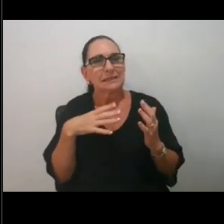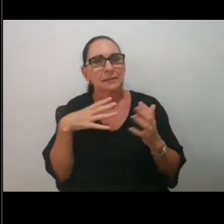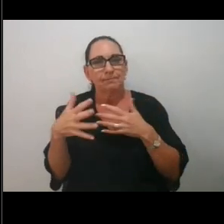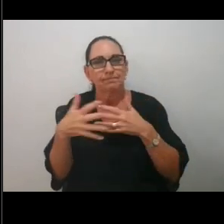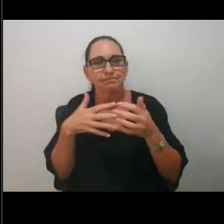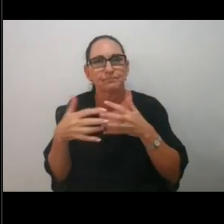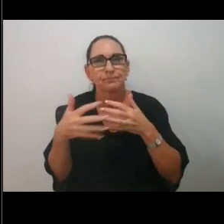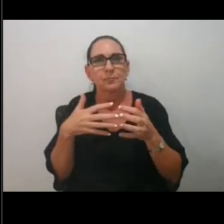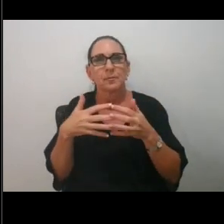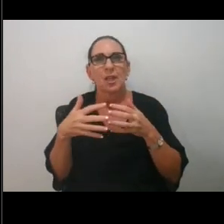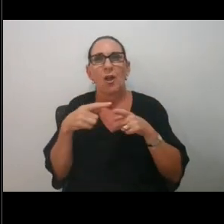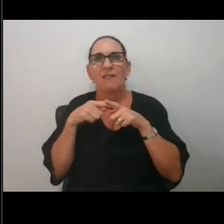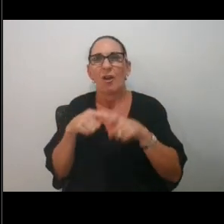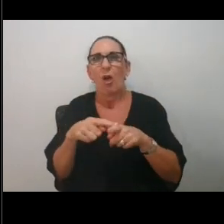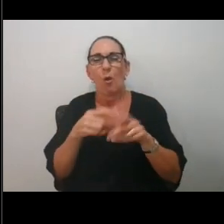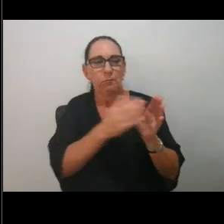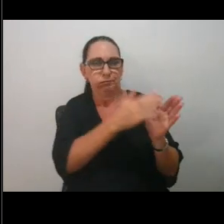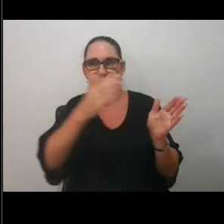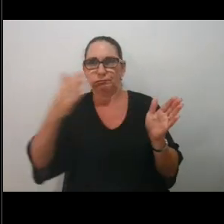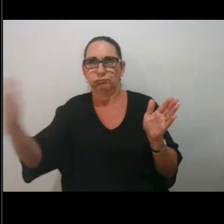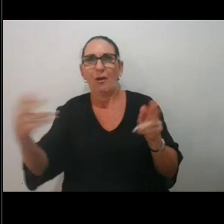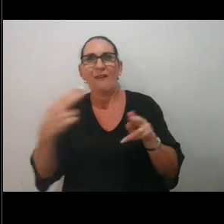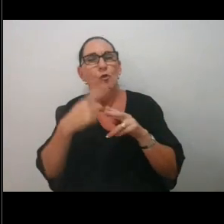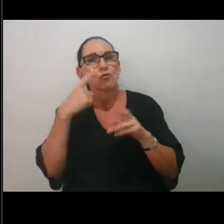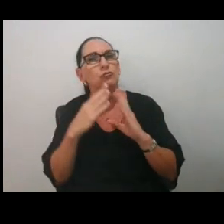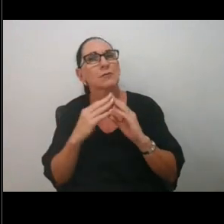over a course of time to resolve their legal matters and that's that merit is their merit